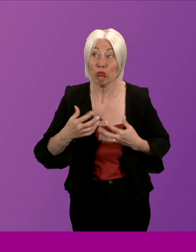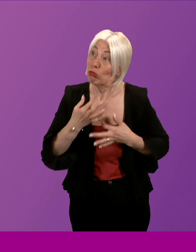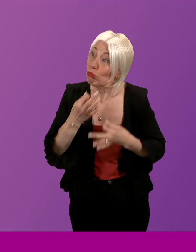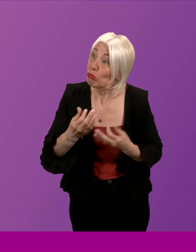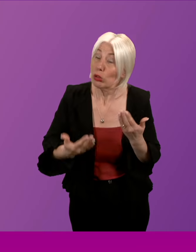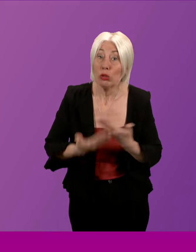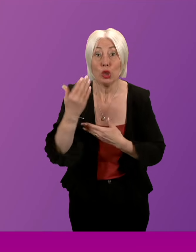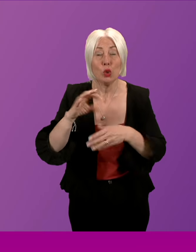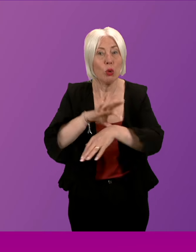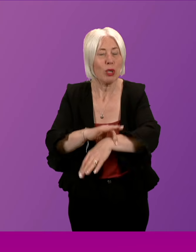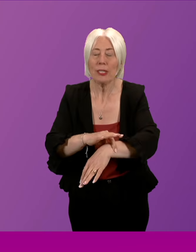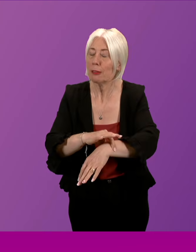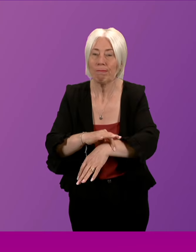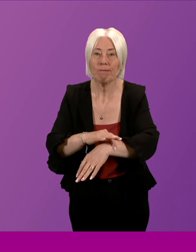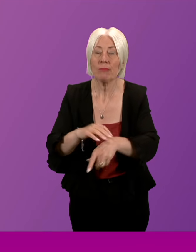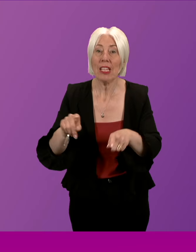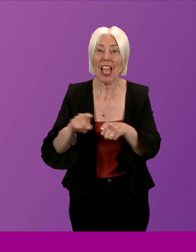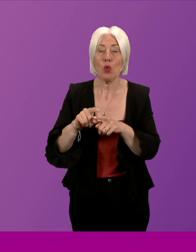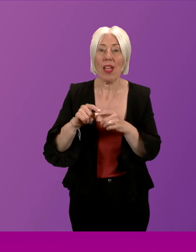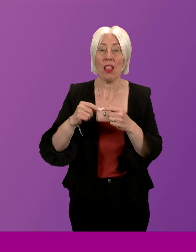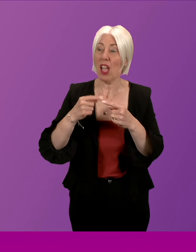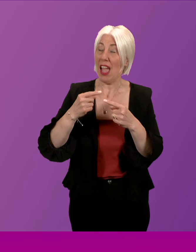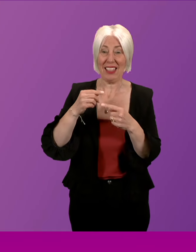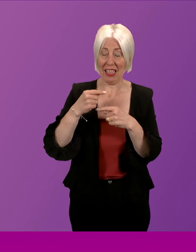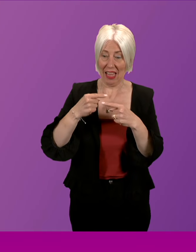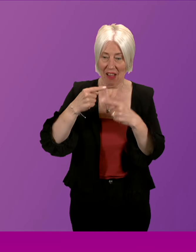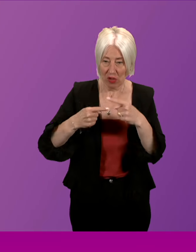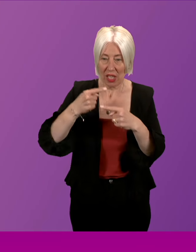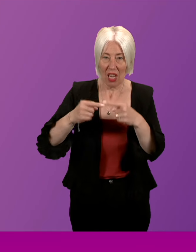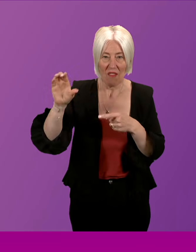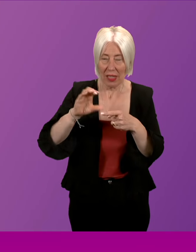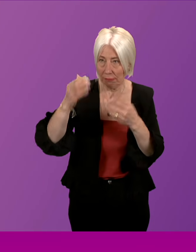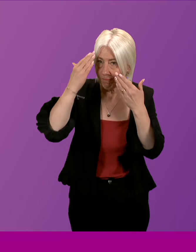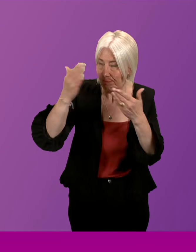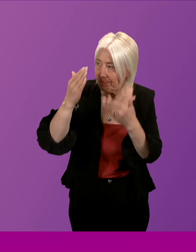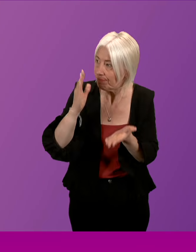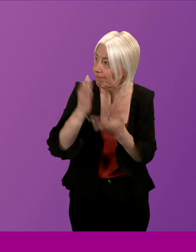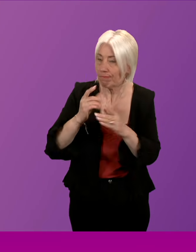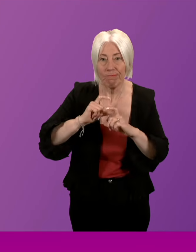to sustainable multiyear funding, as recommended by Colleges Scotland’s “2026 Election Manifesto”,